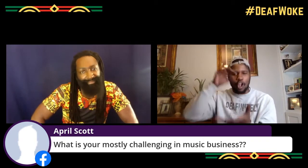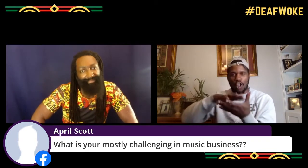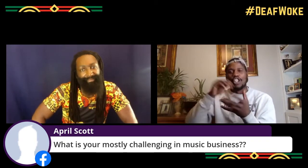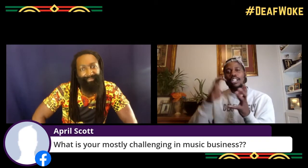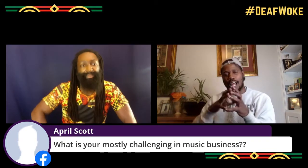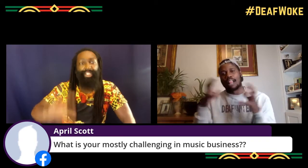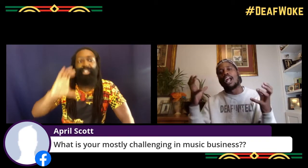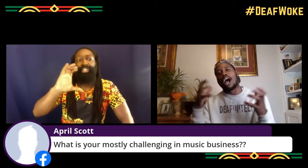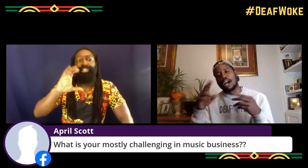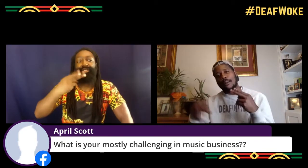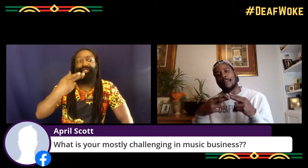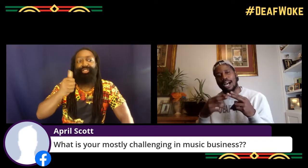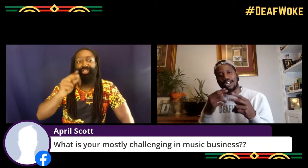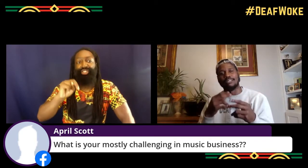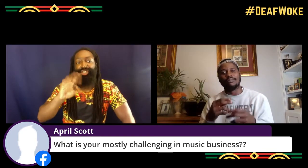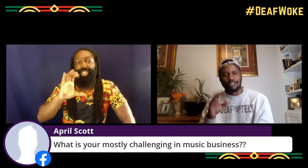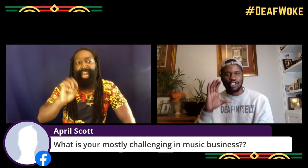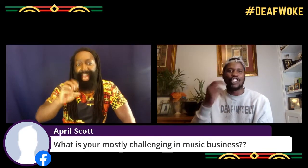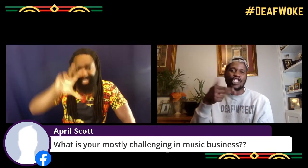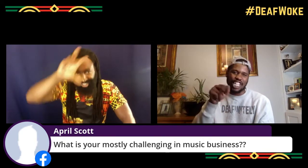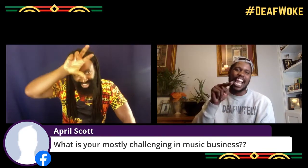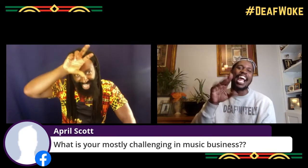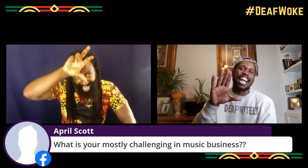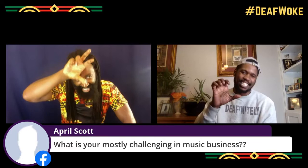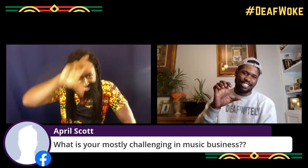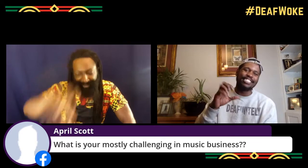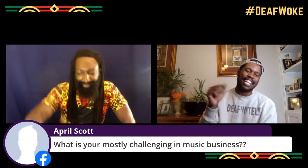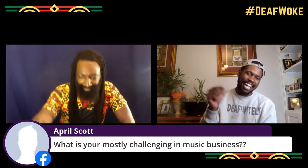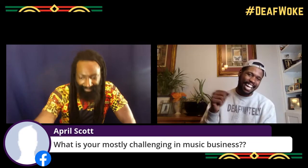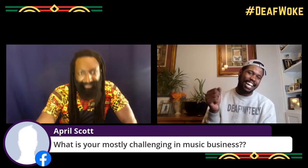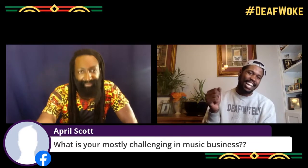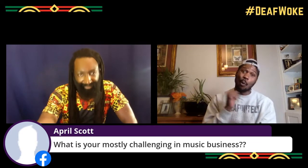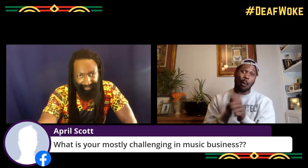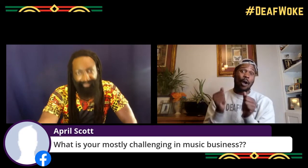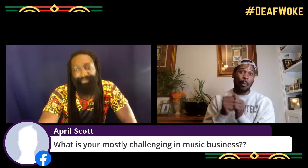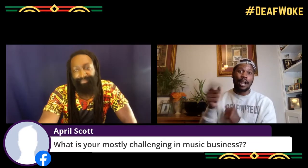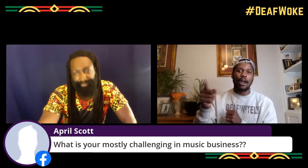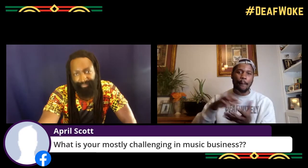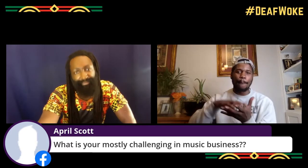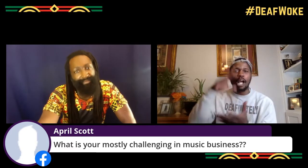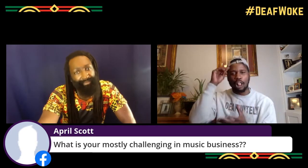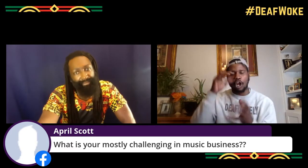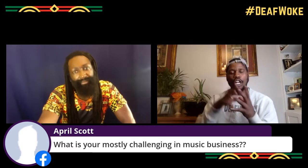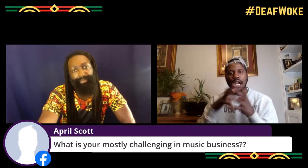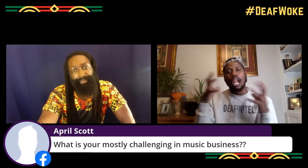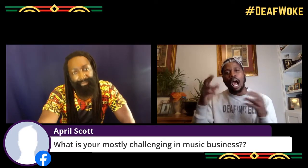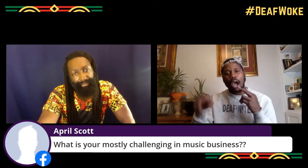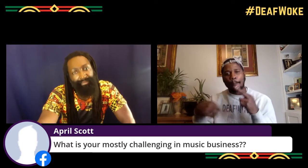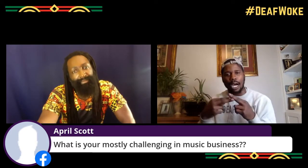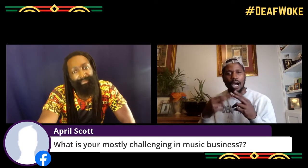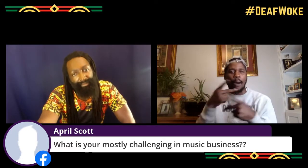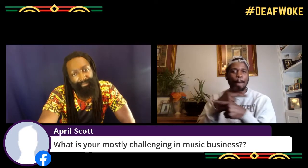Oh yeah. I learned a lot about the business. That's a sign in for Chance The Rapper.